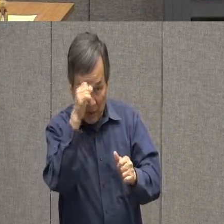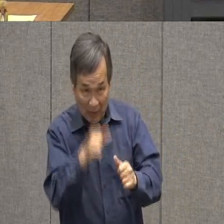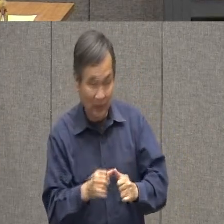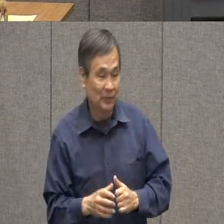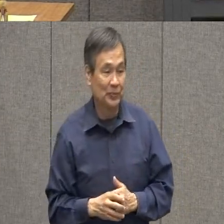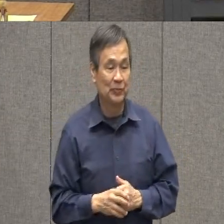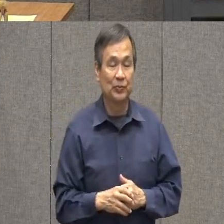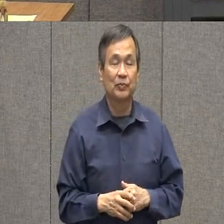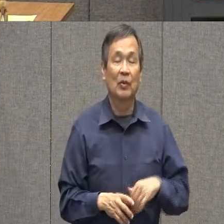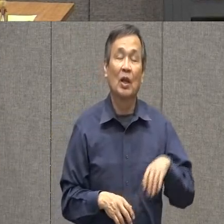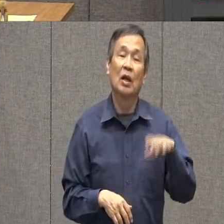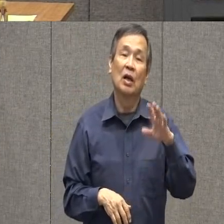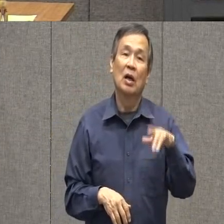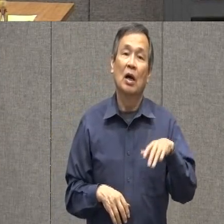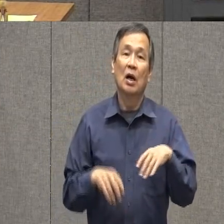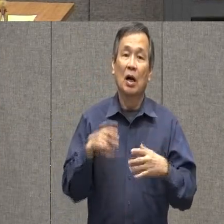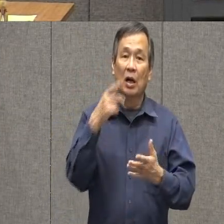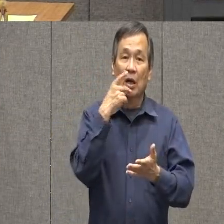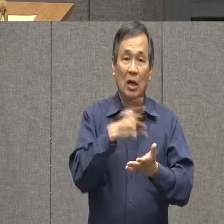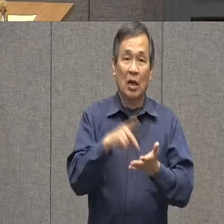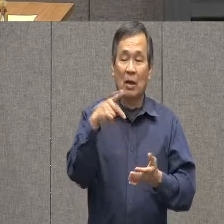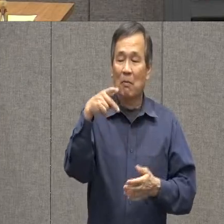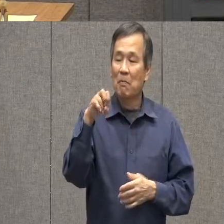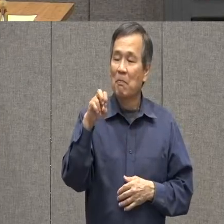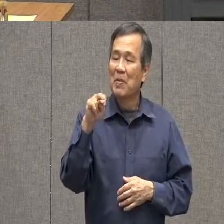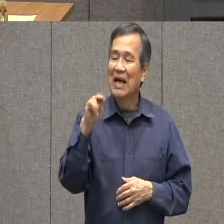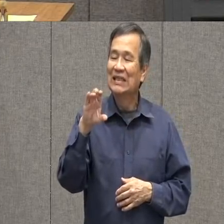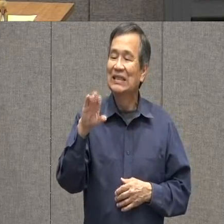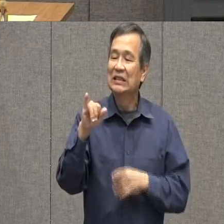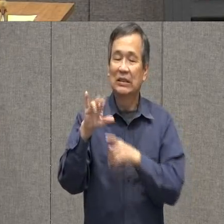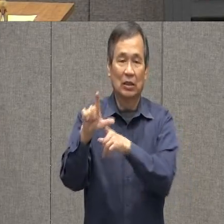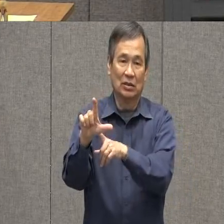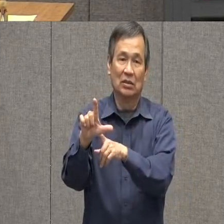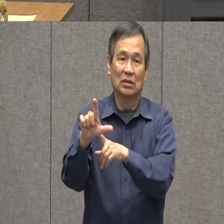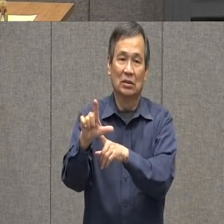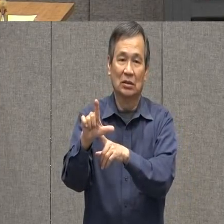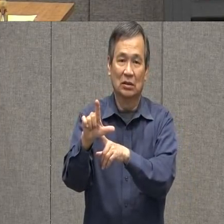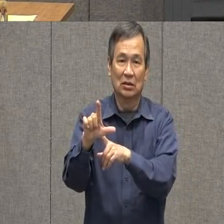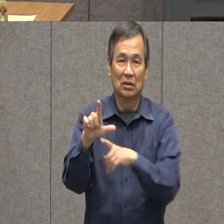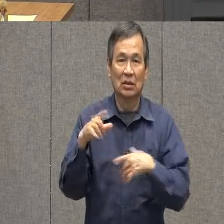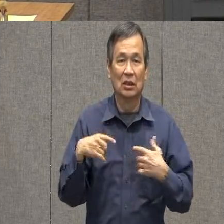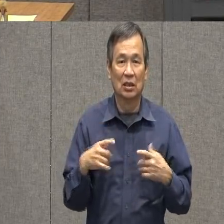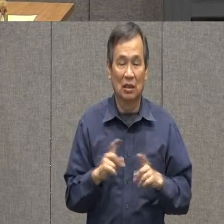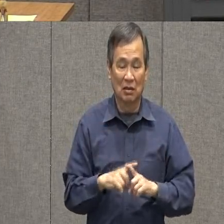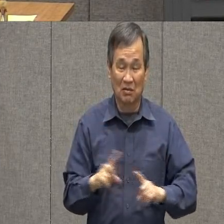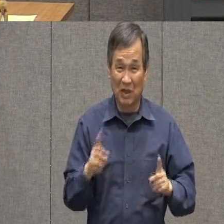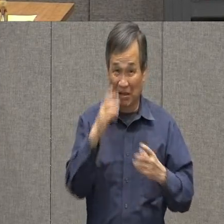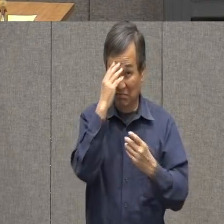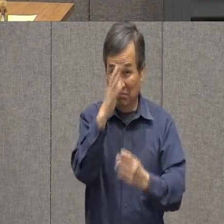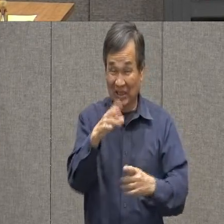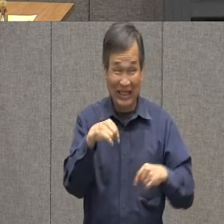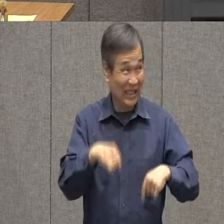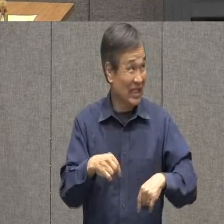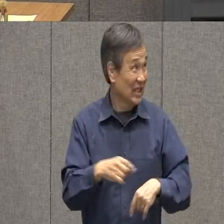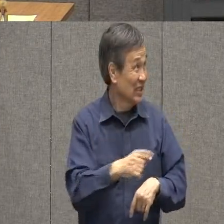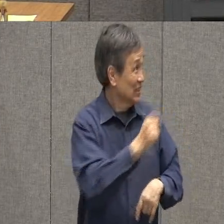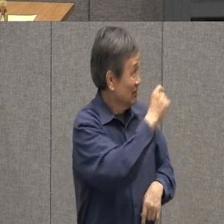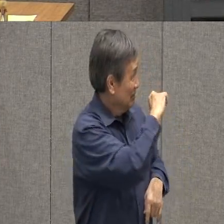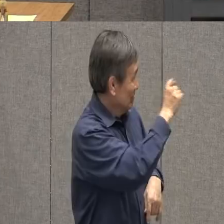You should draw with a pencil. Yes. Because you can erase with a pencil. But, we can't draw with pencils or you wouldn't be able to see.